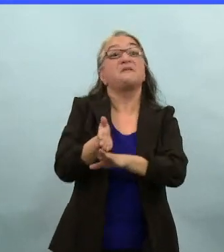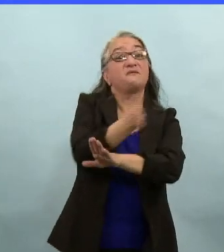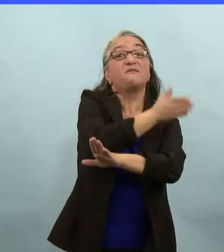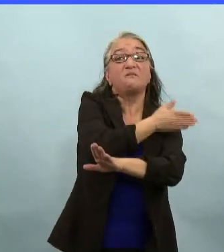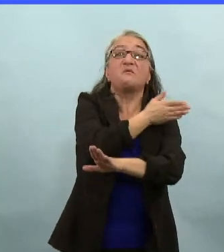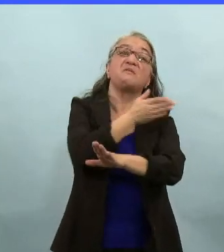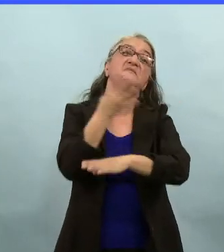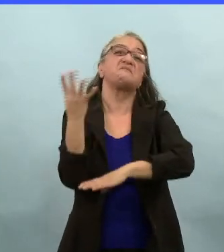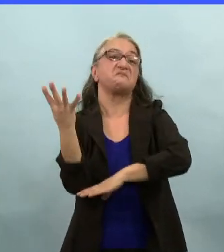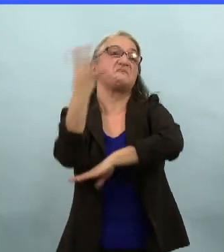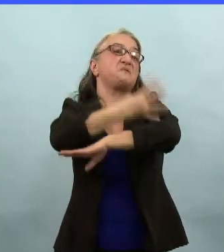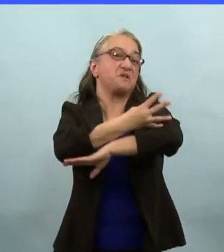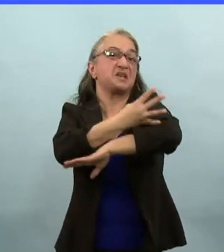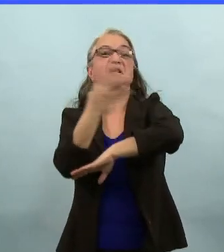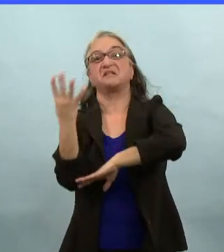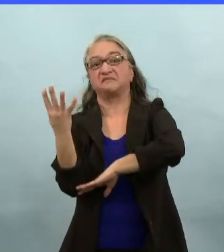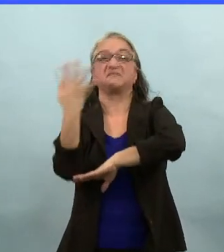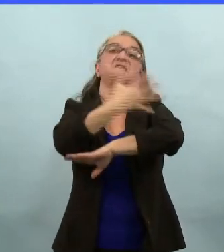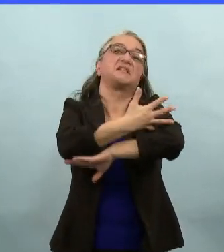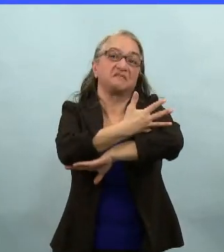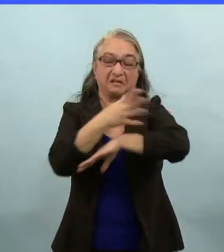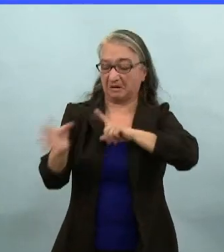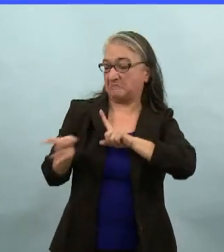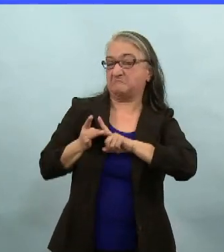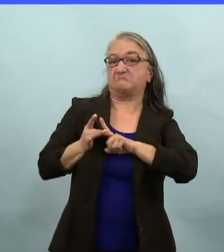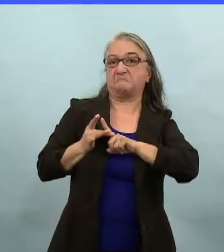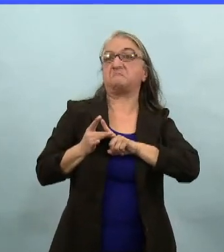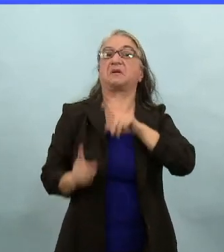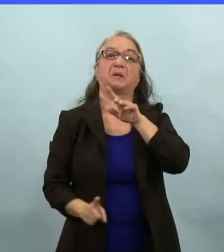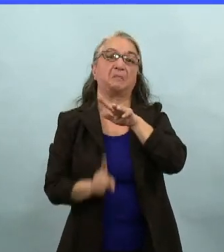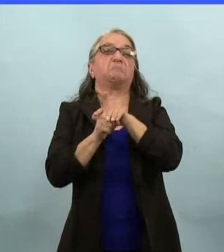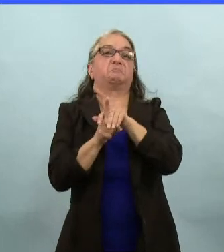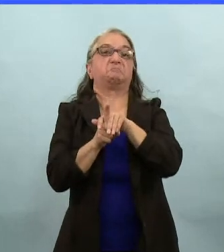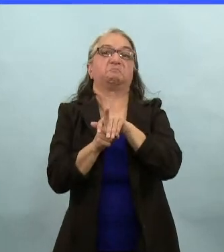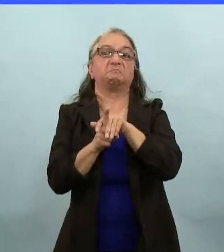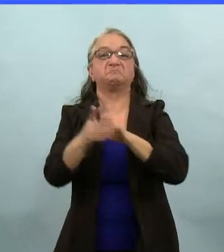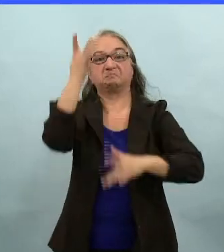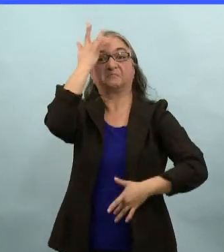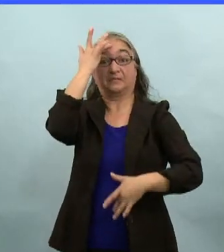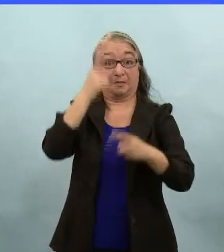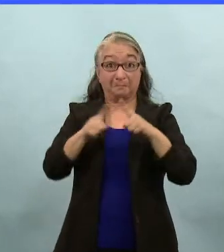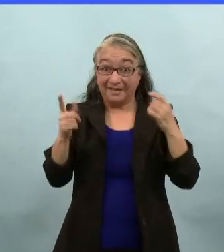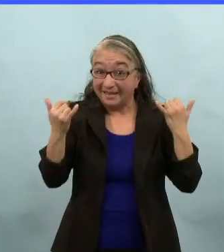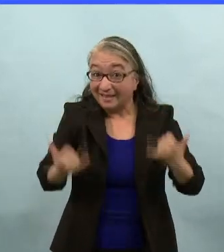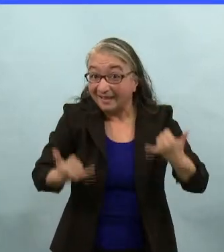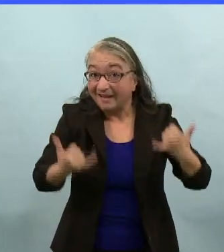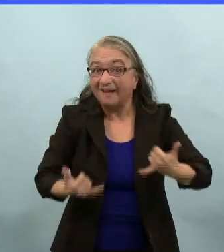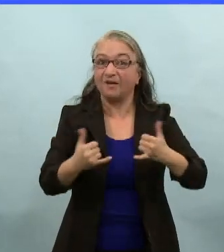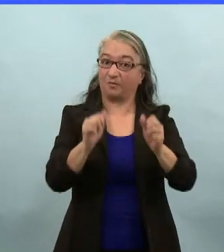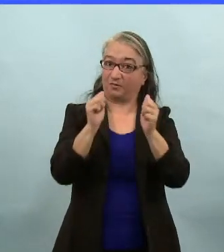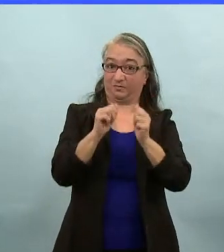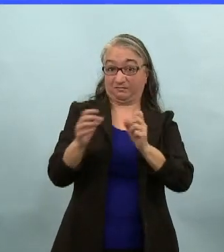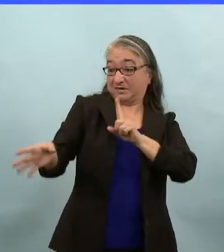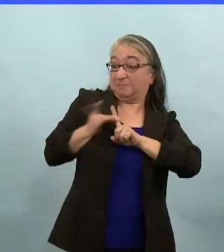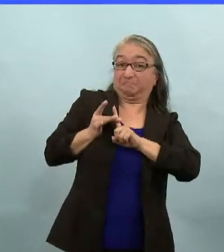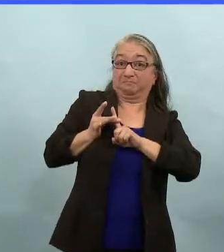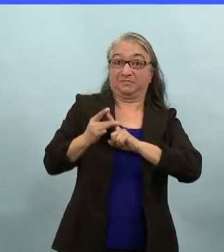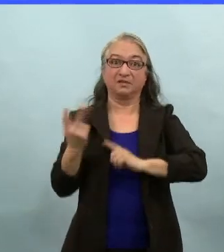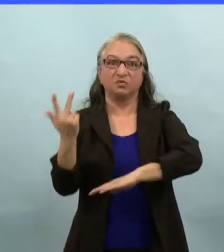delta variant of concern with omicron it's three days coven 19 is no longer an emerging illness